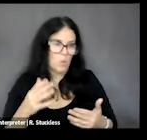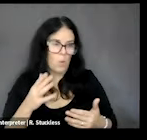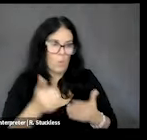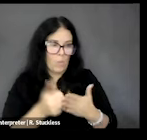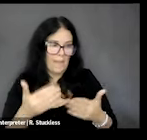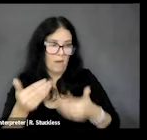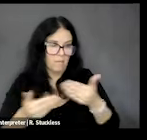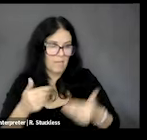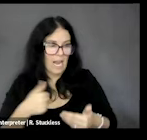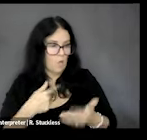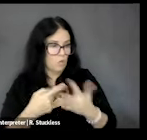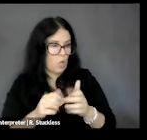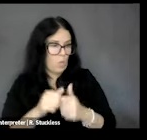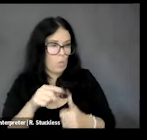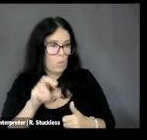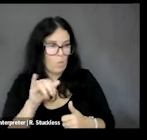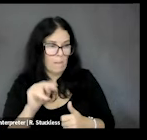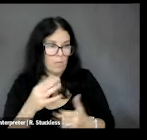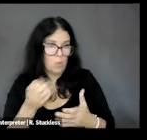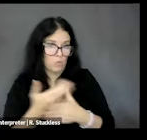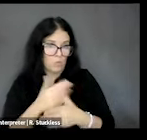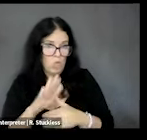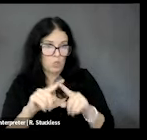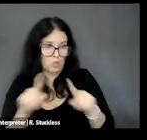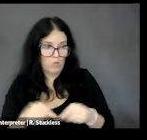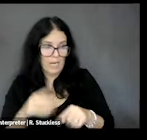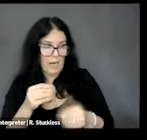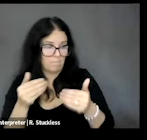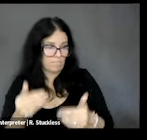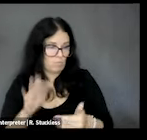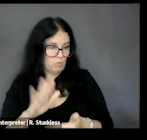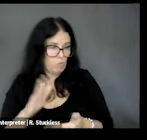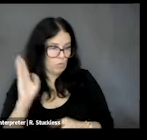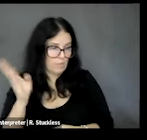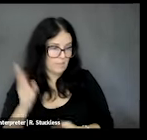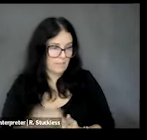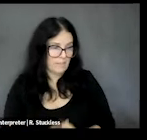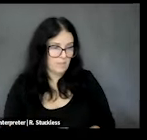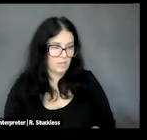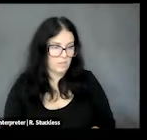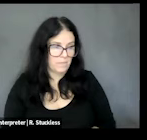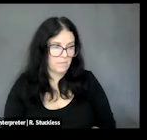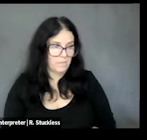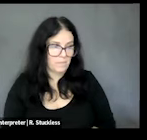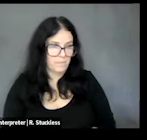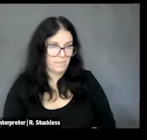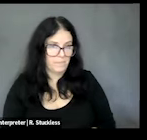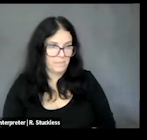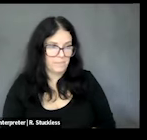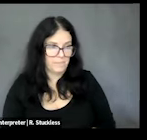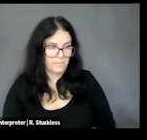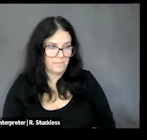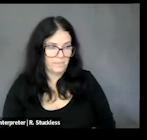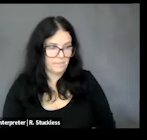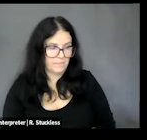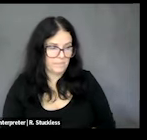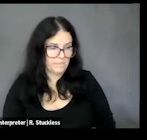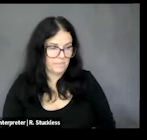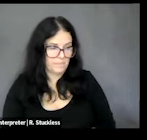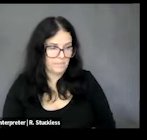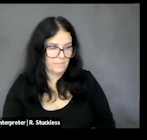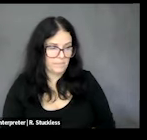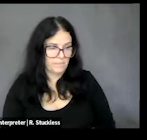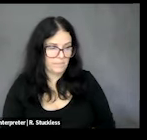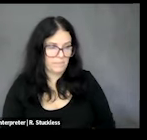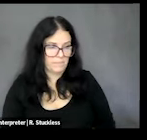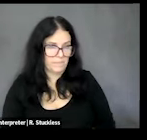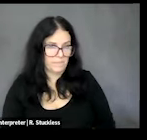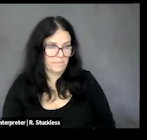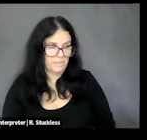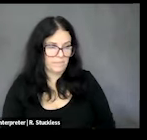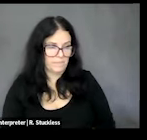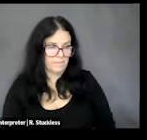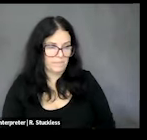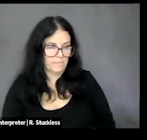to start with you. If you would like to share your screen and get into your presentation.